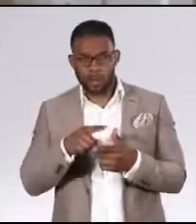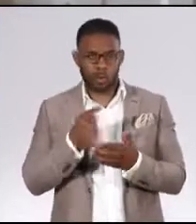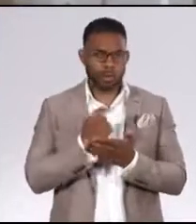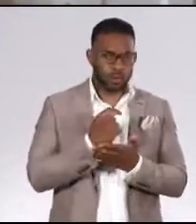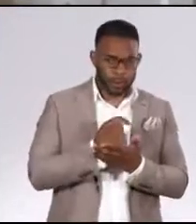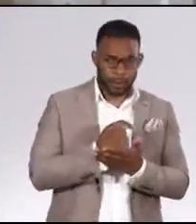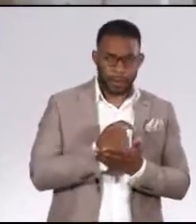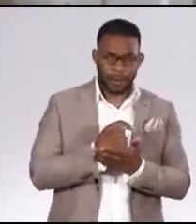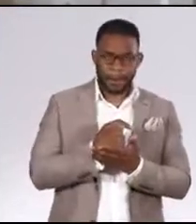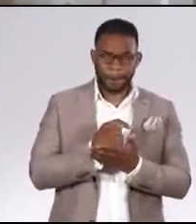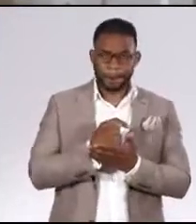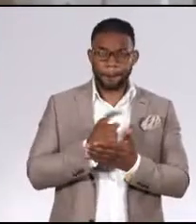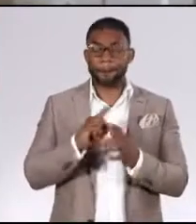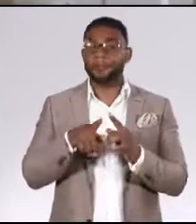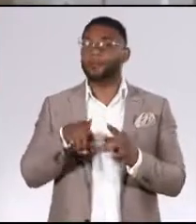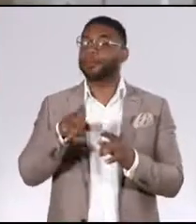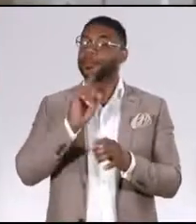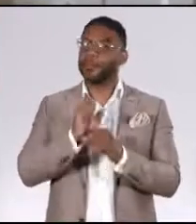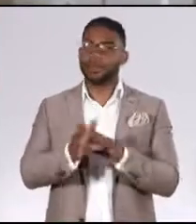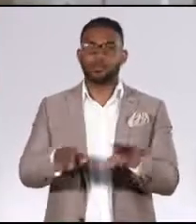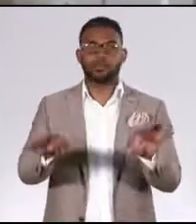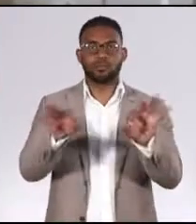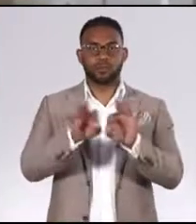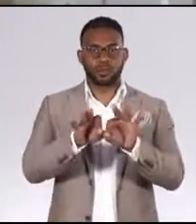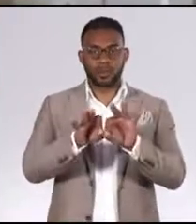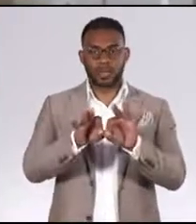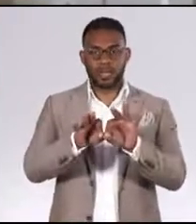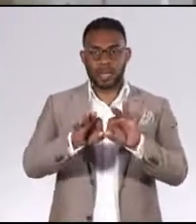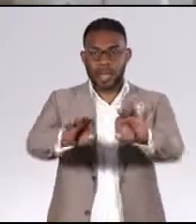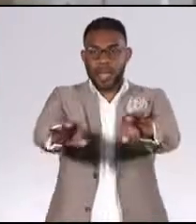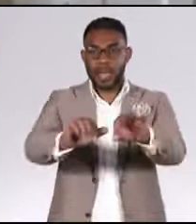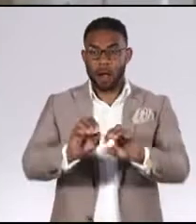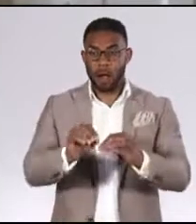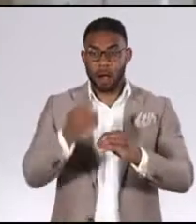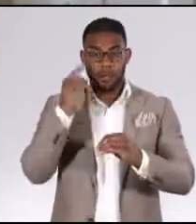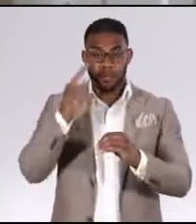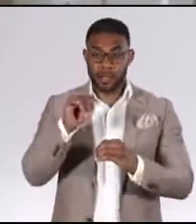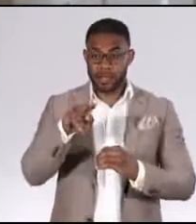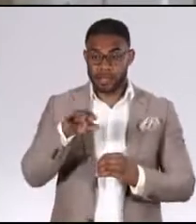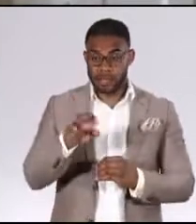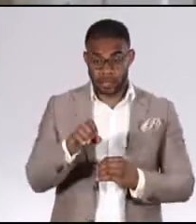um But they're absolutely critical in the office of tissue and tissues in advance therapies.